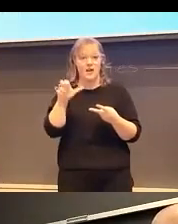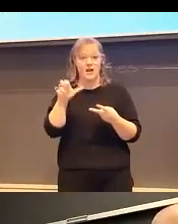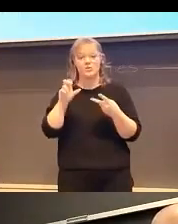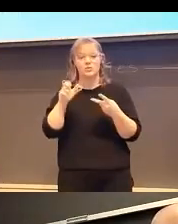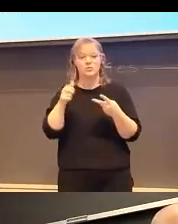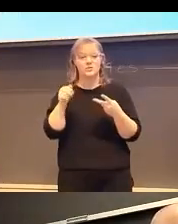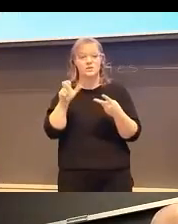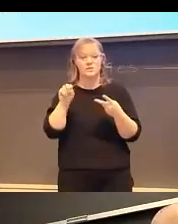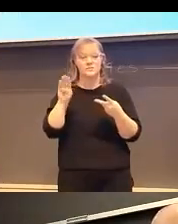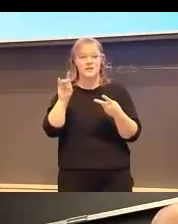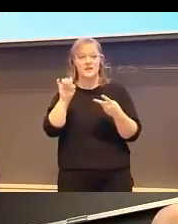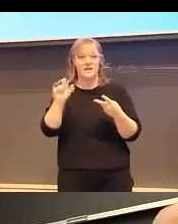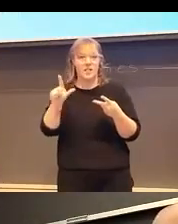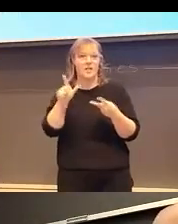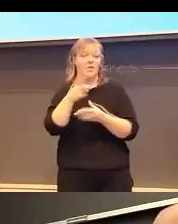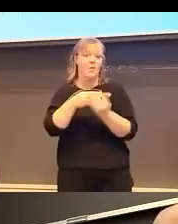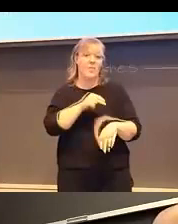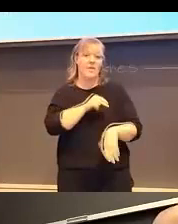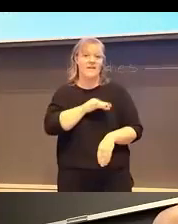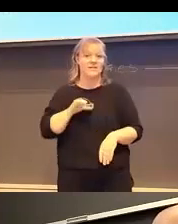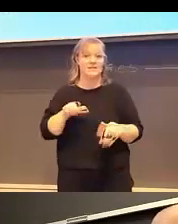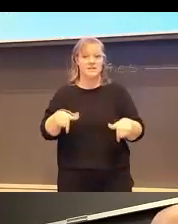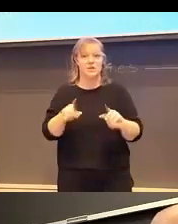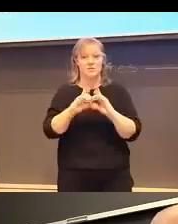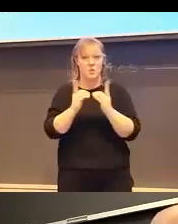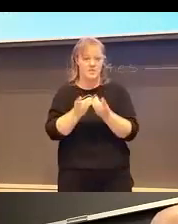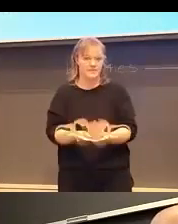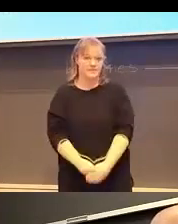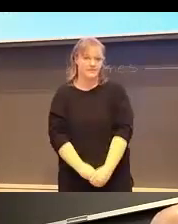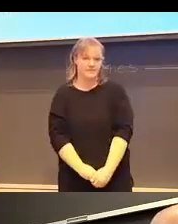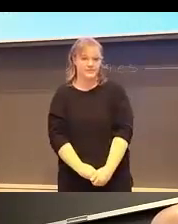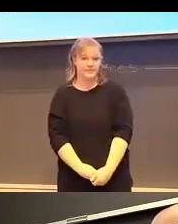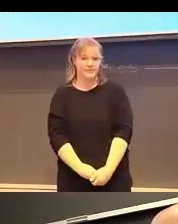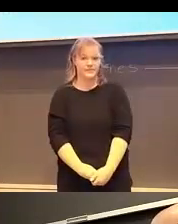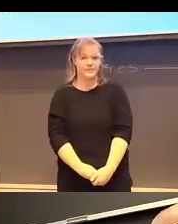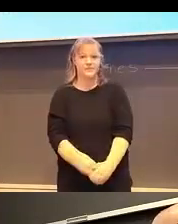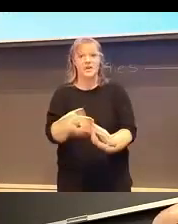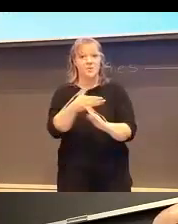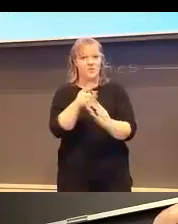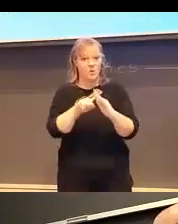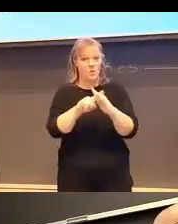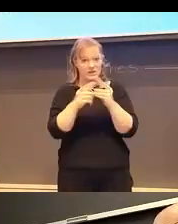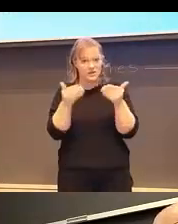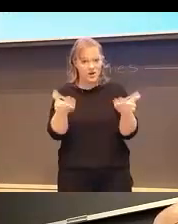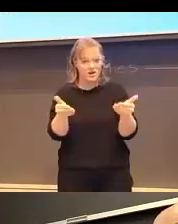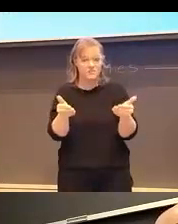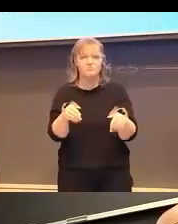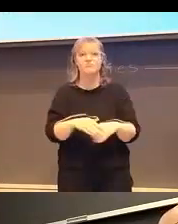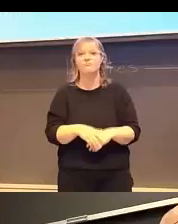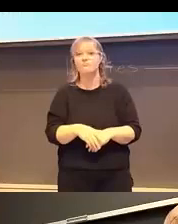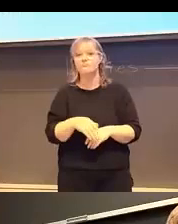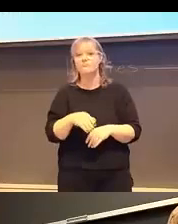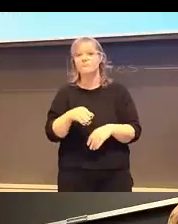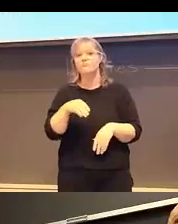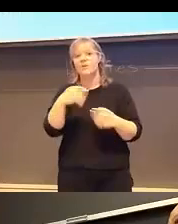members in our department and um before we get started I want to give the usual housekeeping uh